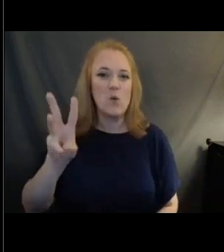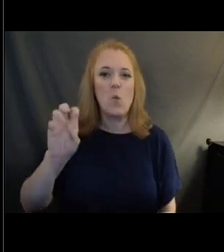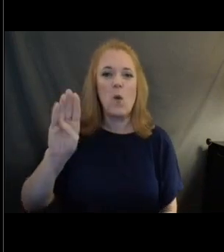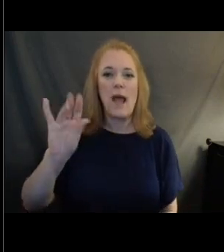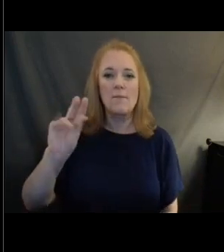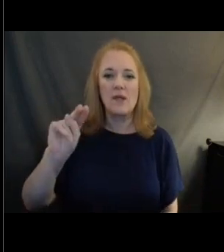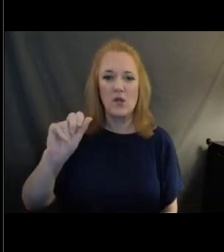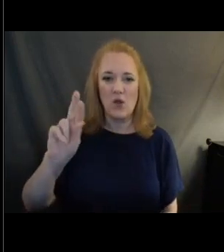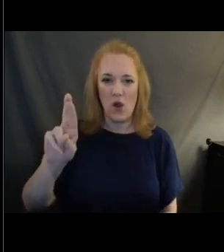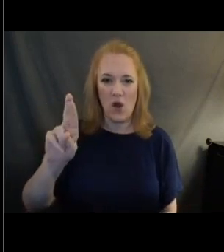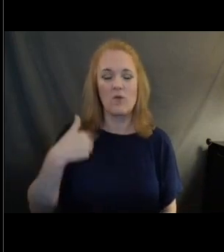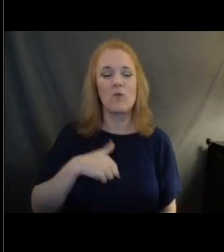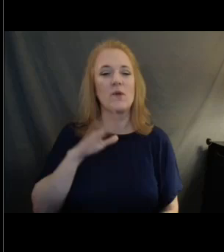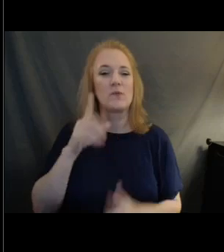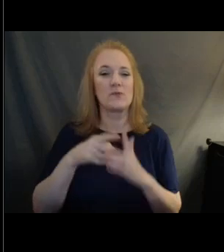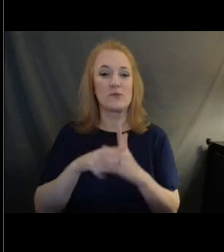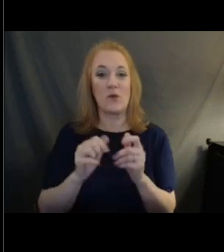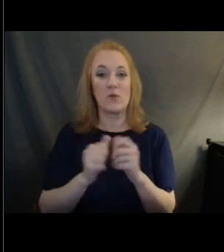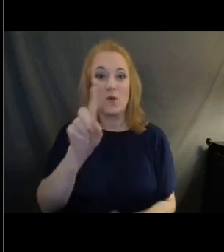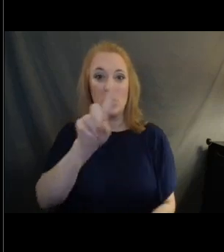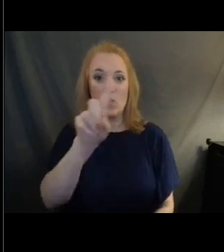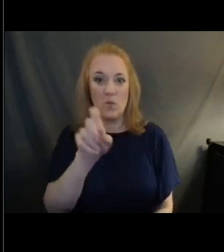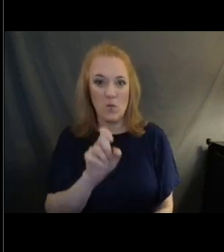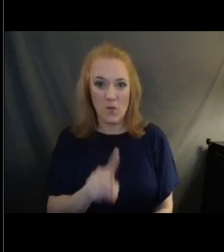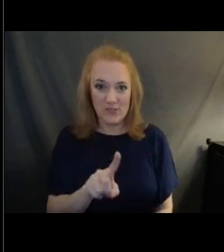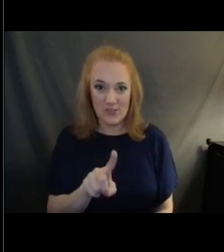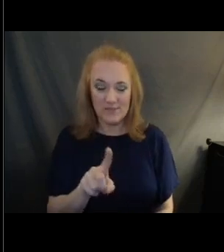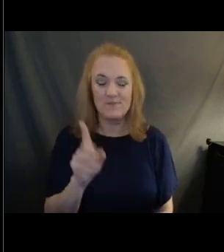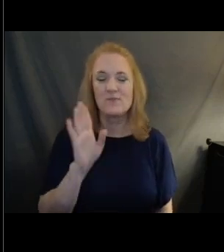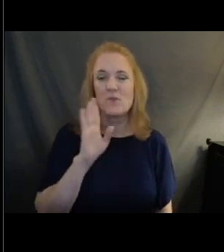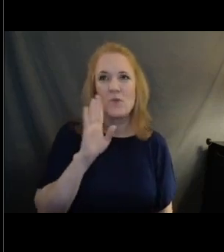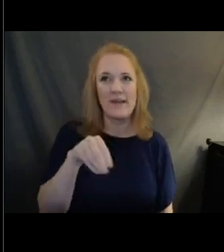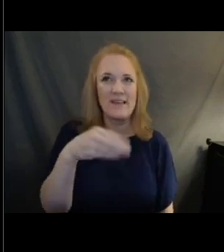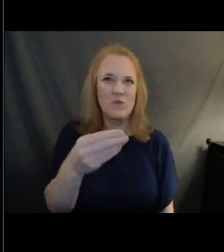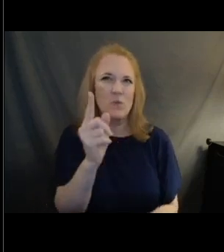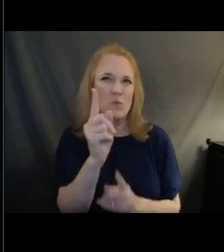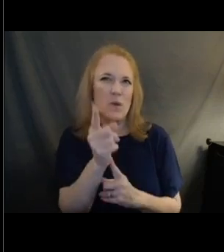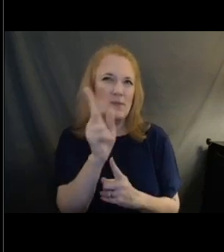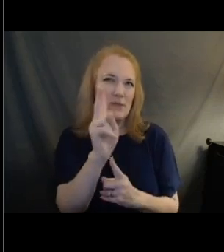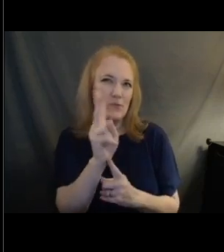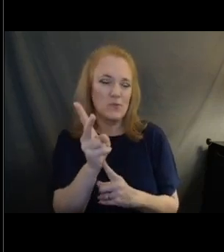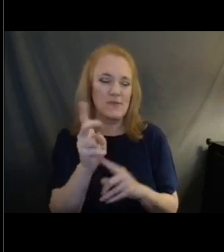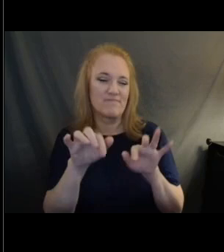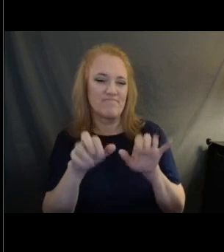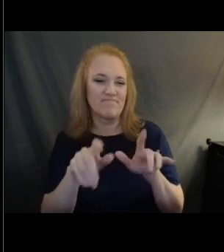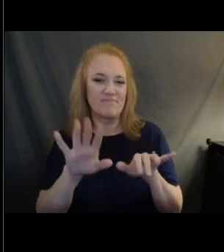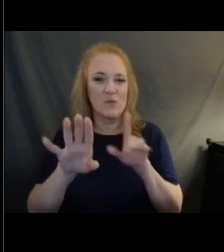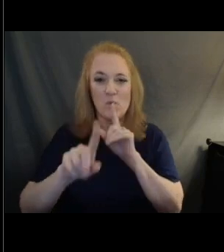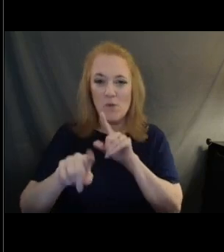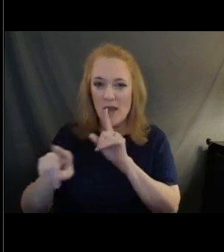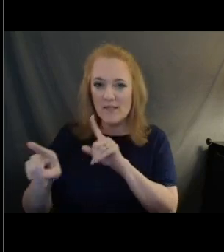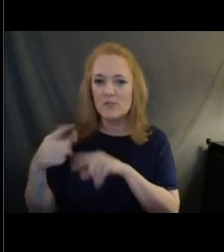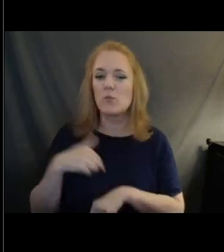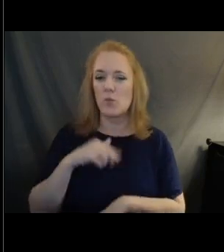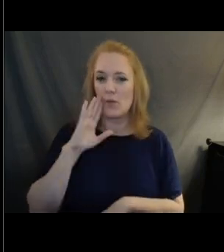off with a poll question and we'll give you about a minute or two, we'll show the results,